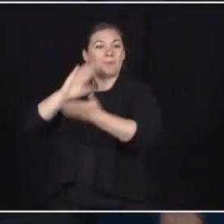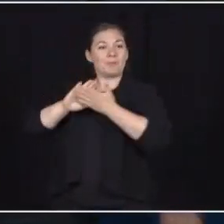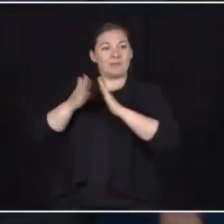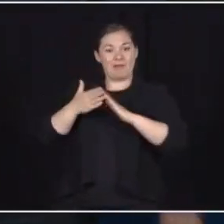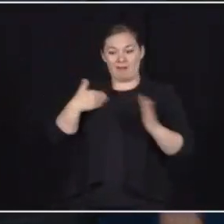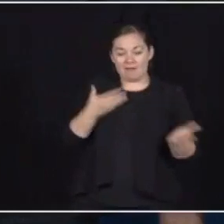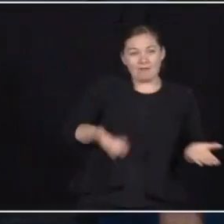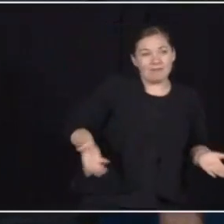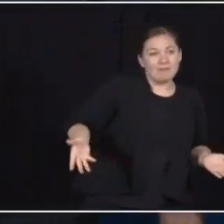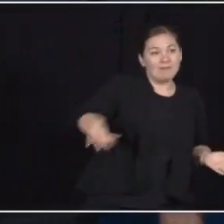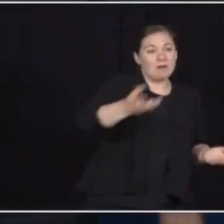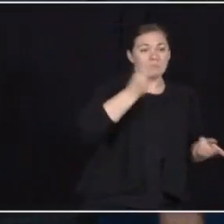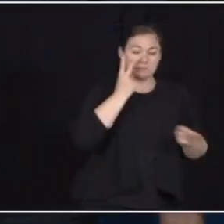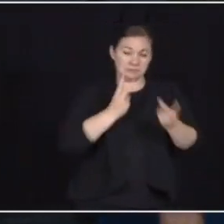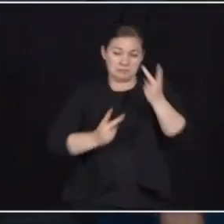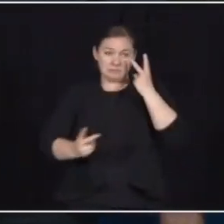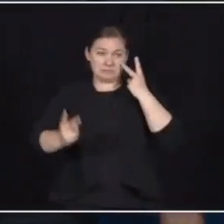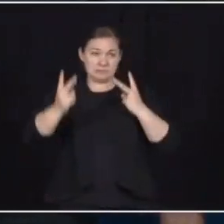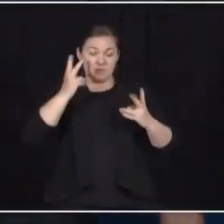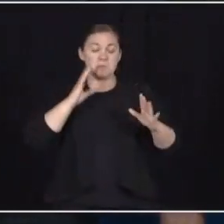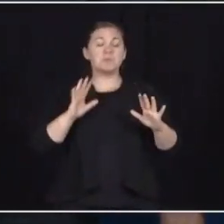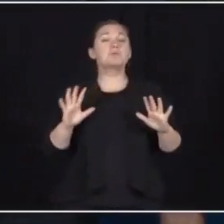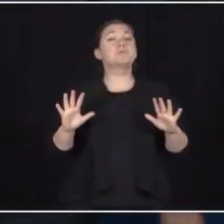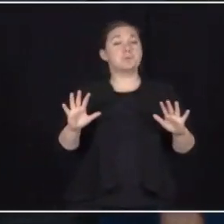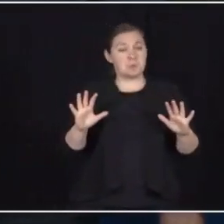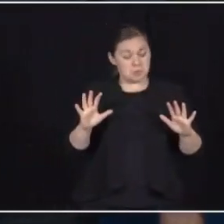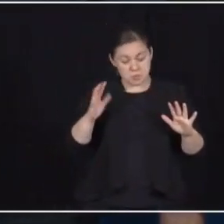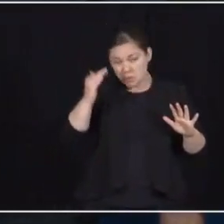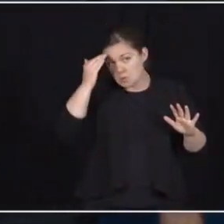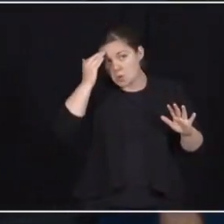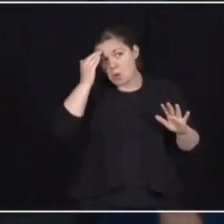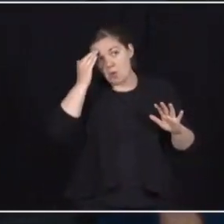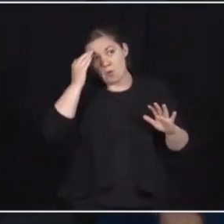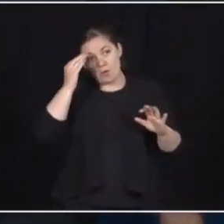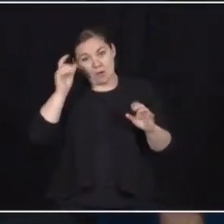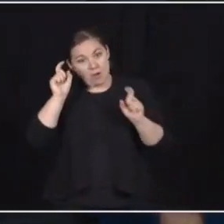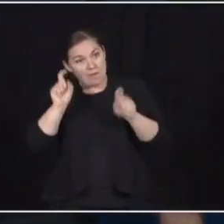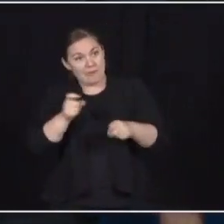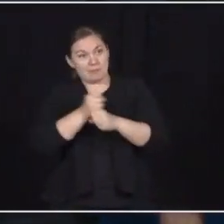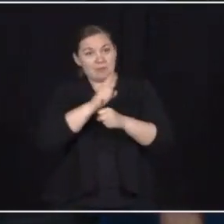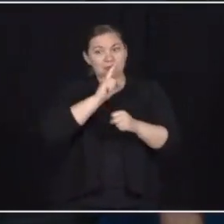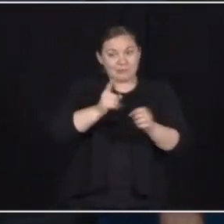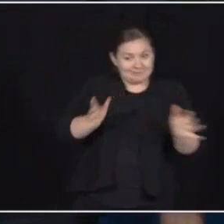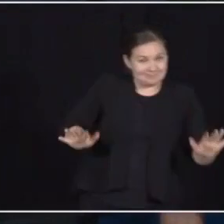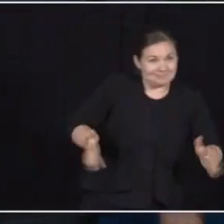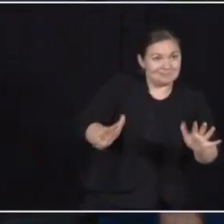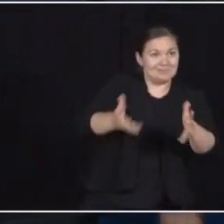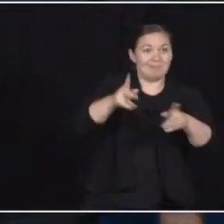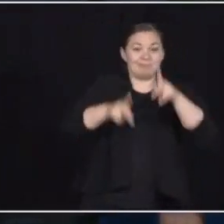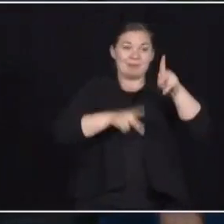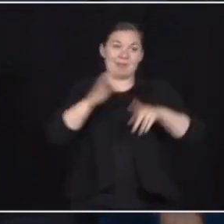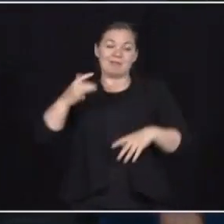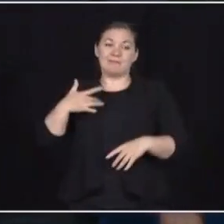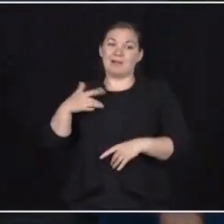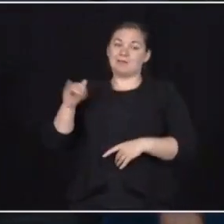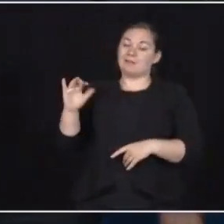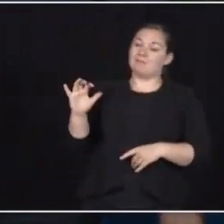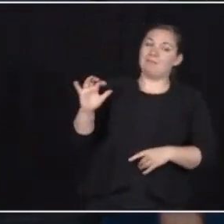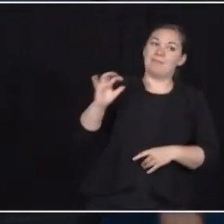Whether that is a hotel stays, going back to a restaurant, you know, renting a kayak in my SMAC Muskoka or going back to taking a walking